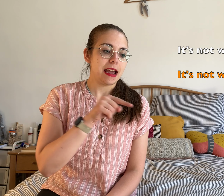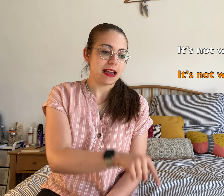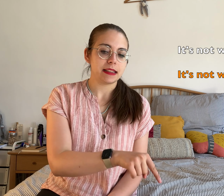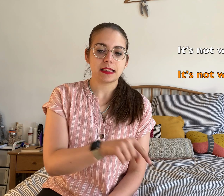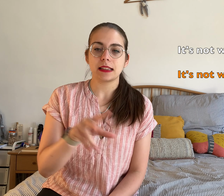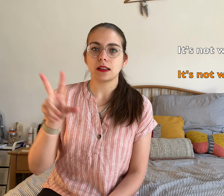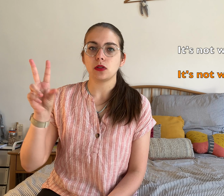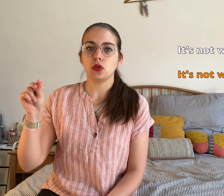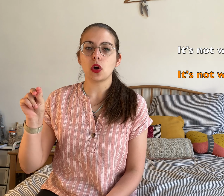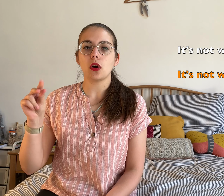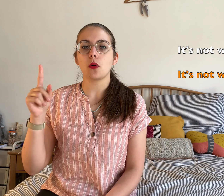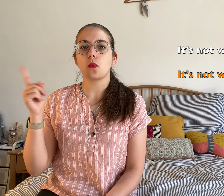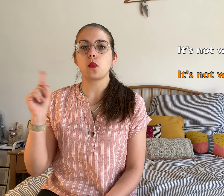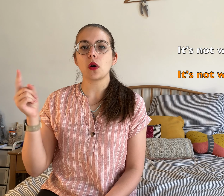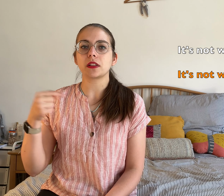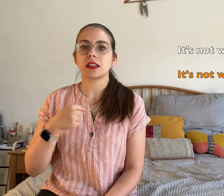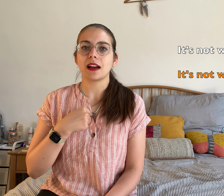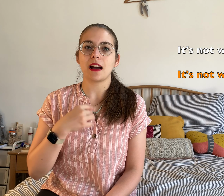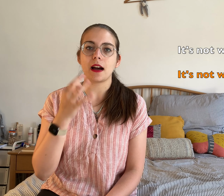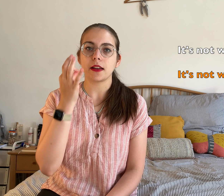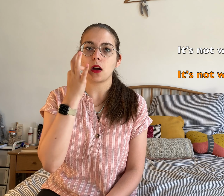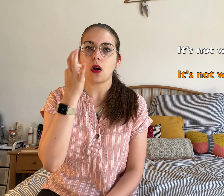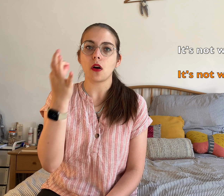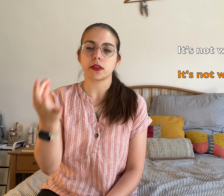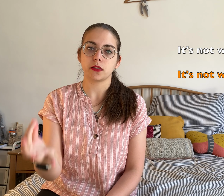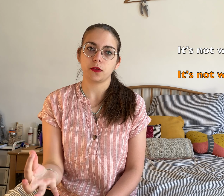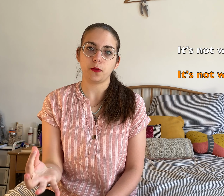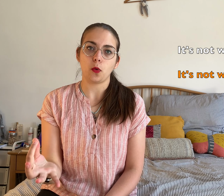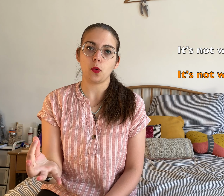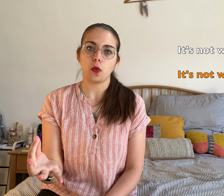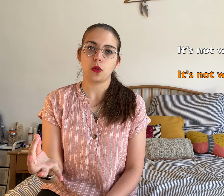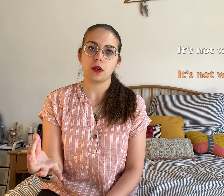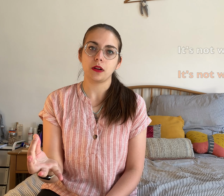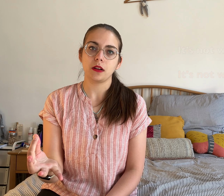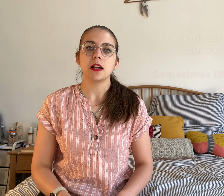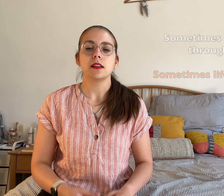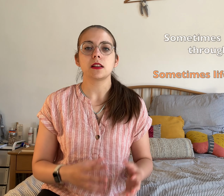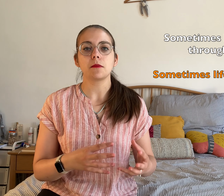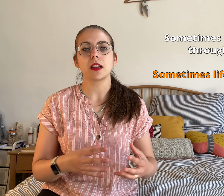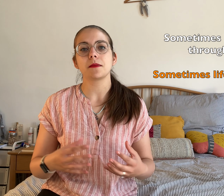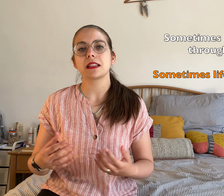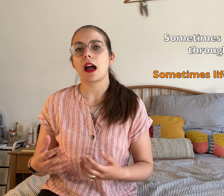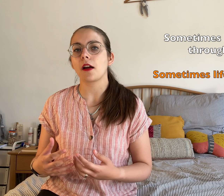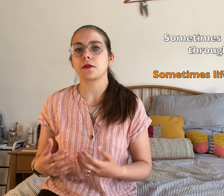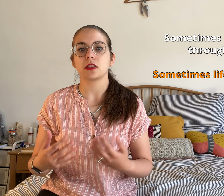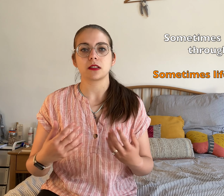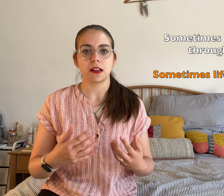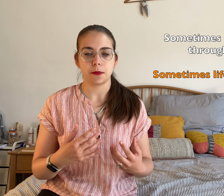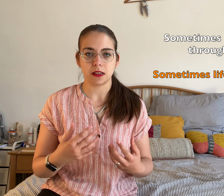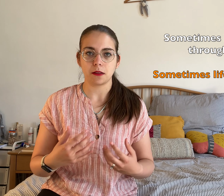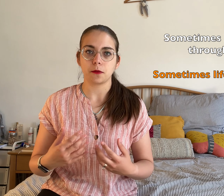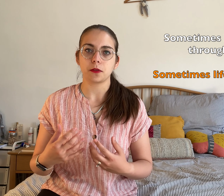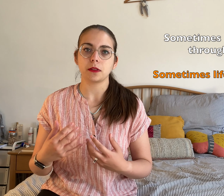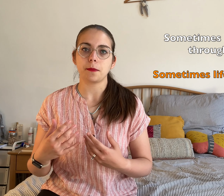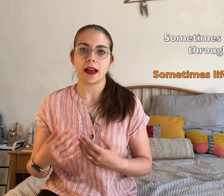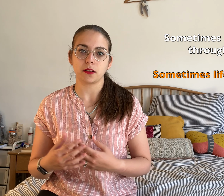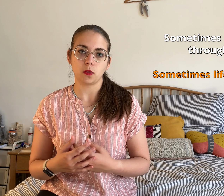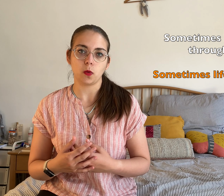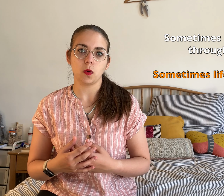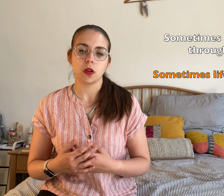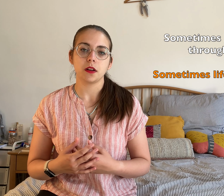"it's not what I asked for. Sometimes life just slips in through the back door"